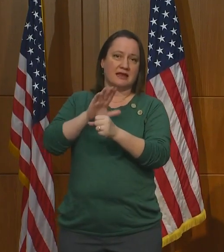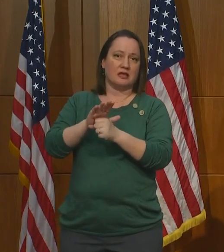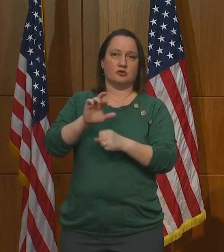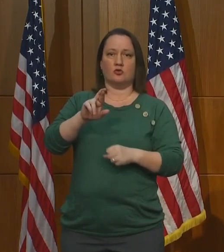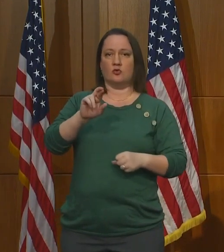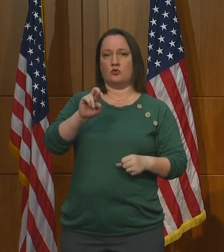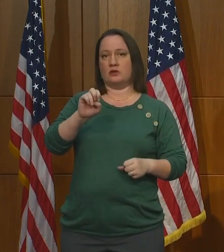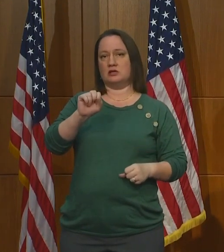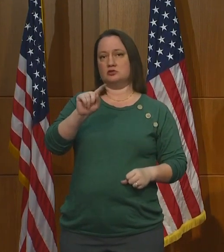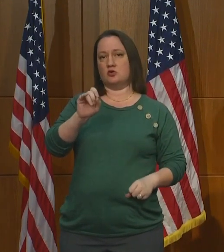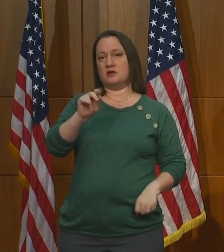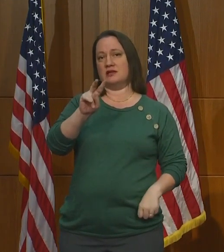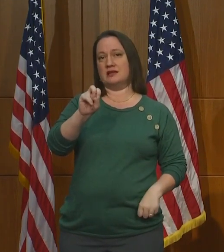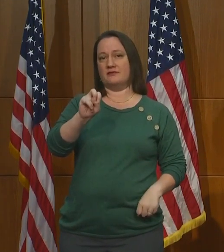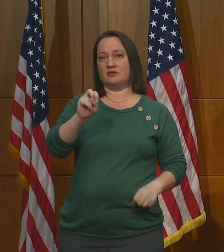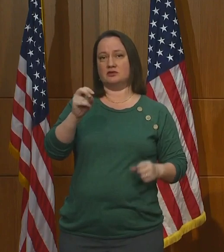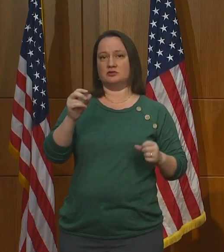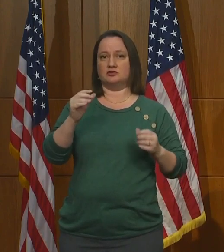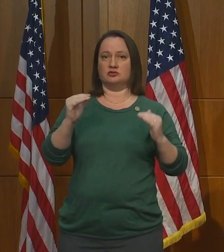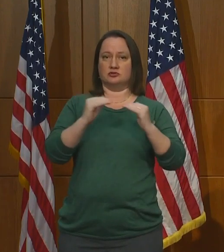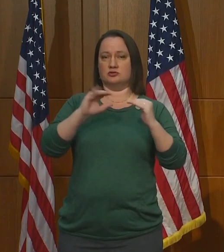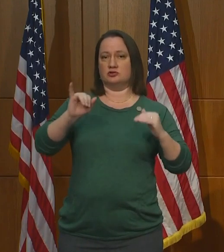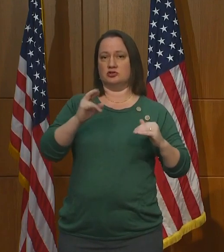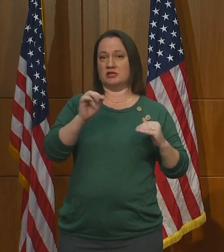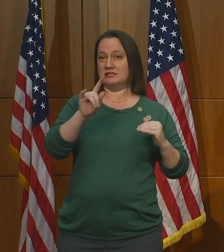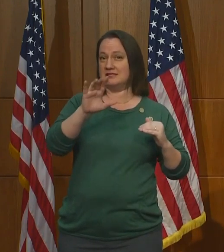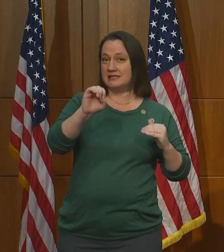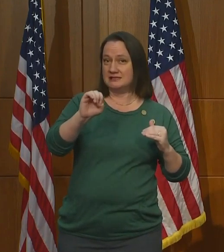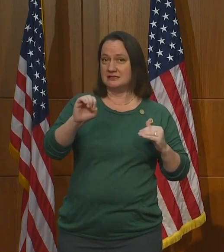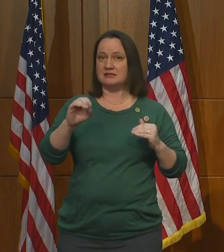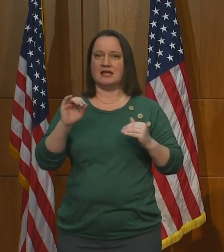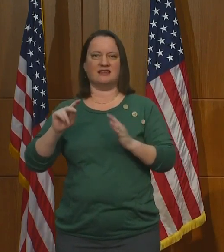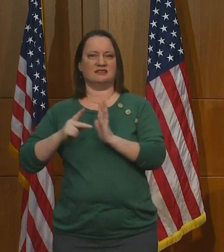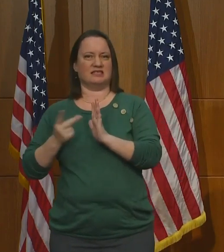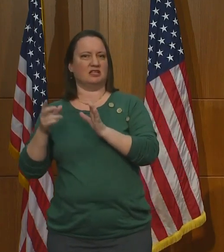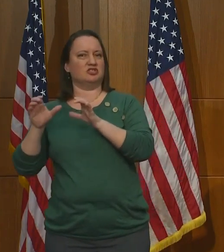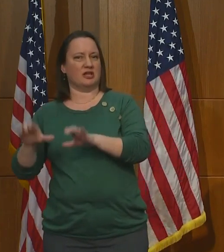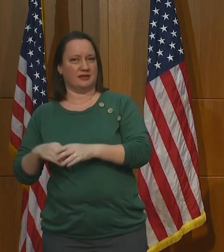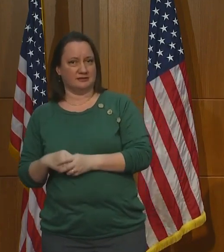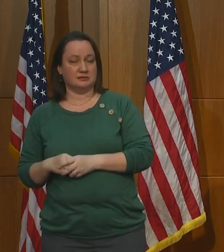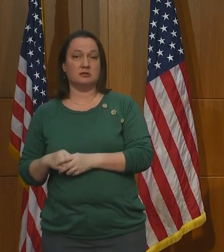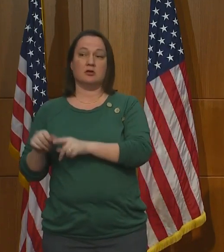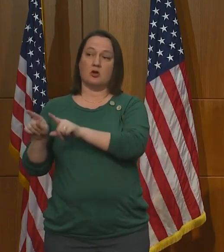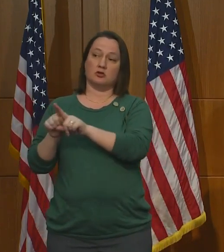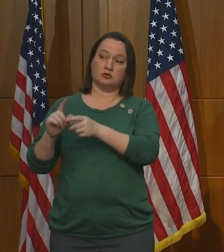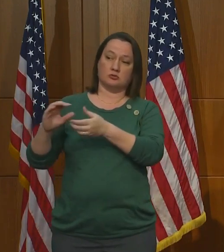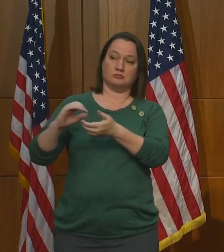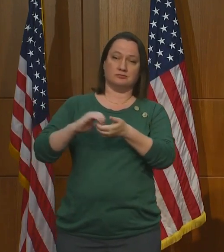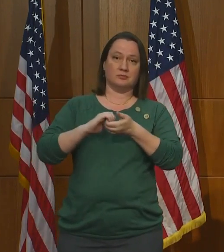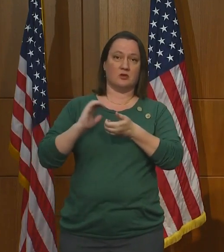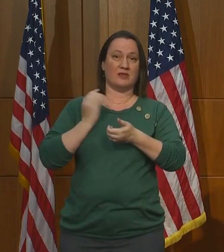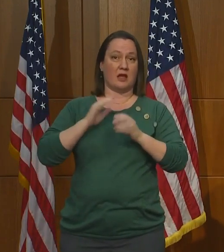RESTORATIVE JUSTICE AND SECOND CHANCE. DR TERRY RECENTLY